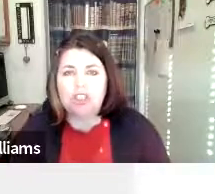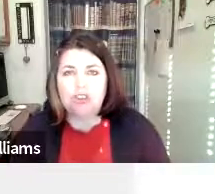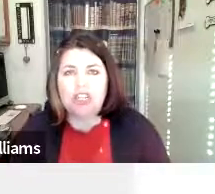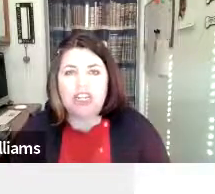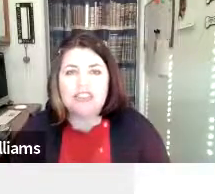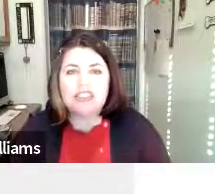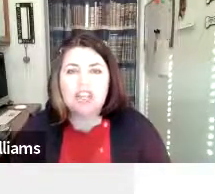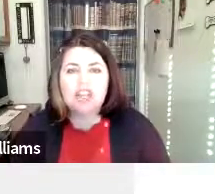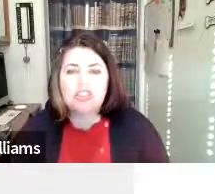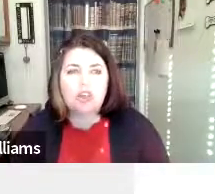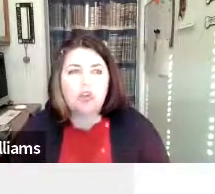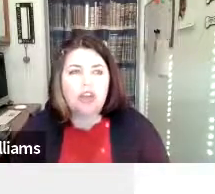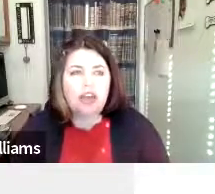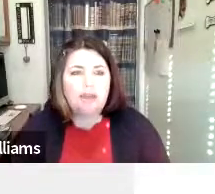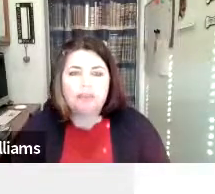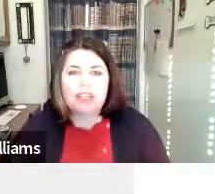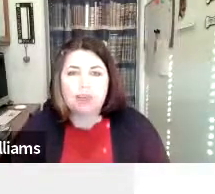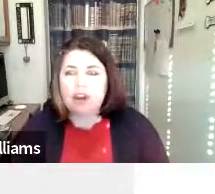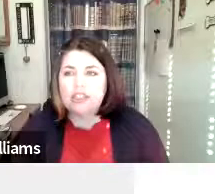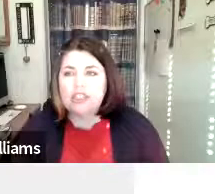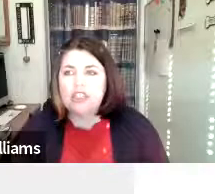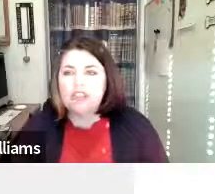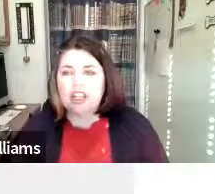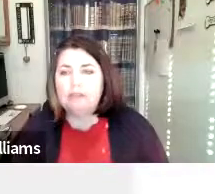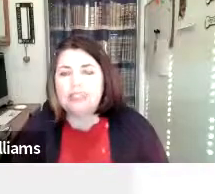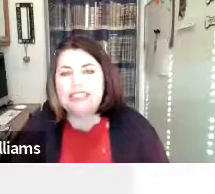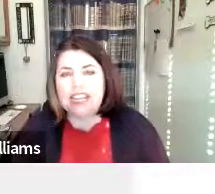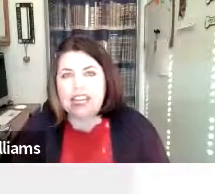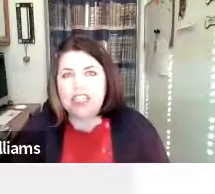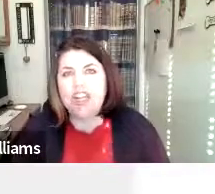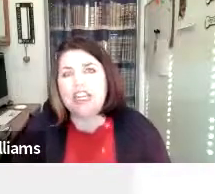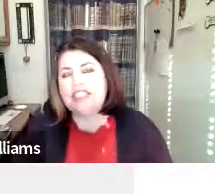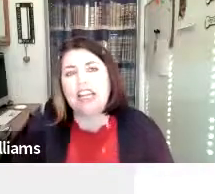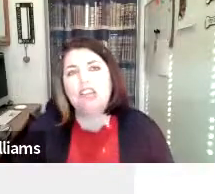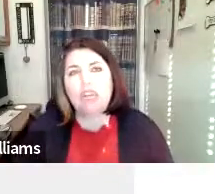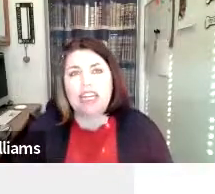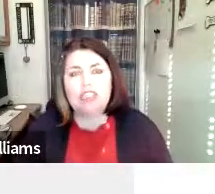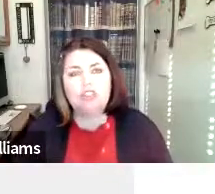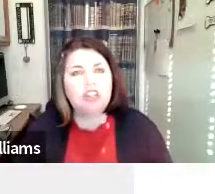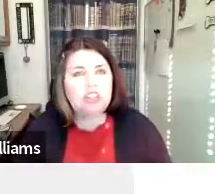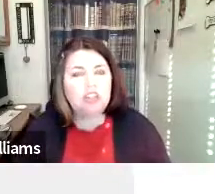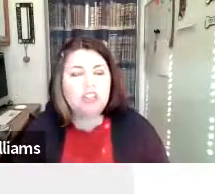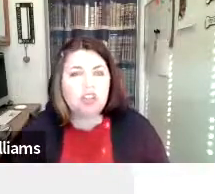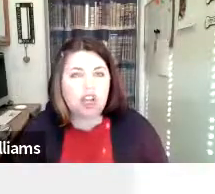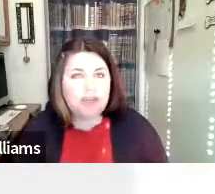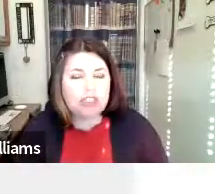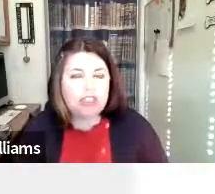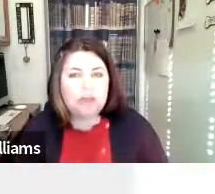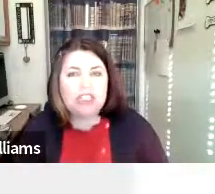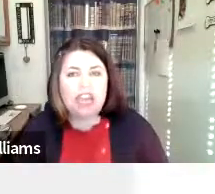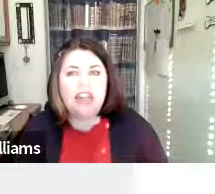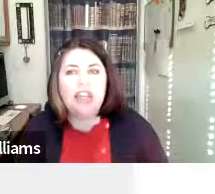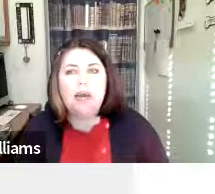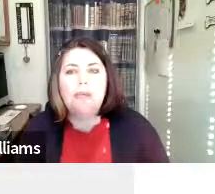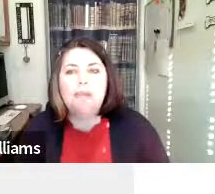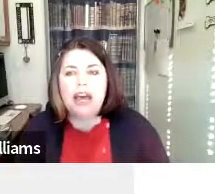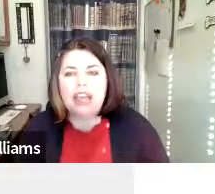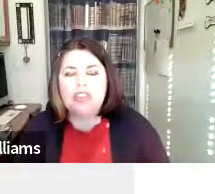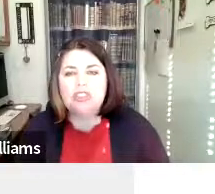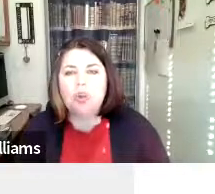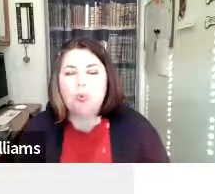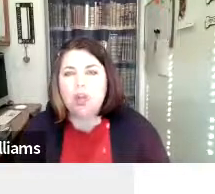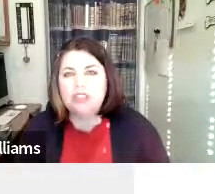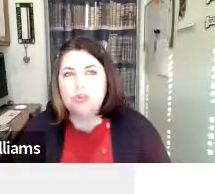opportunities. So we are still in the development stage and exact location for the center has not been determined yet. But once